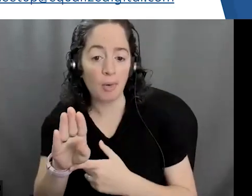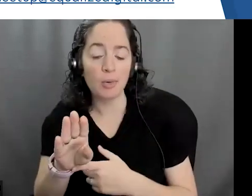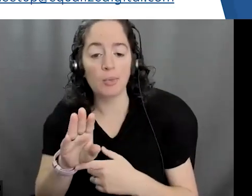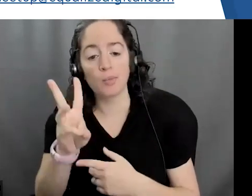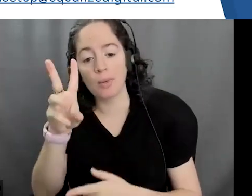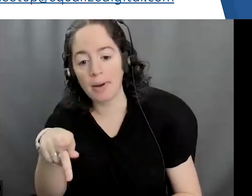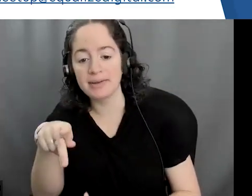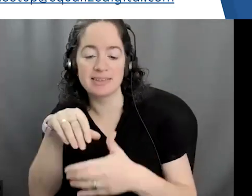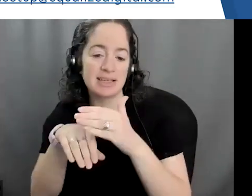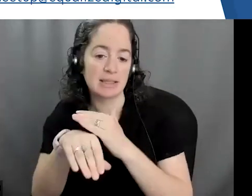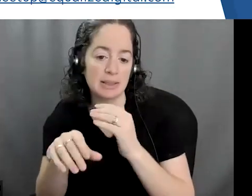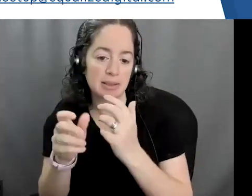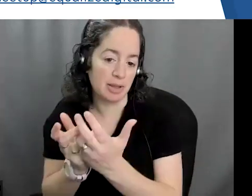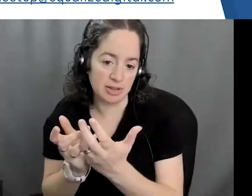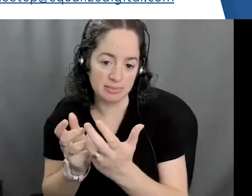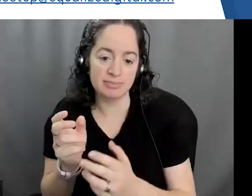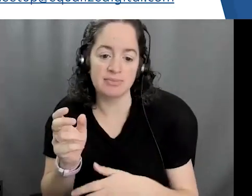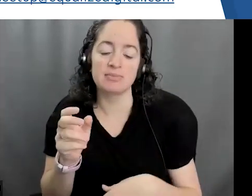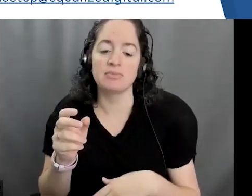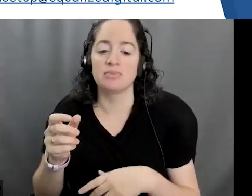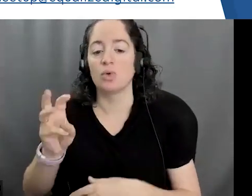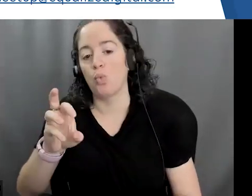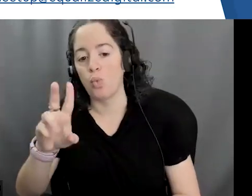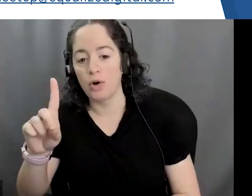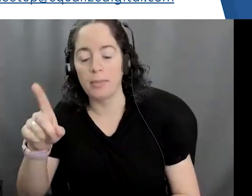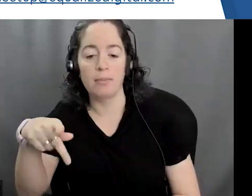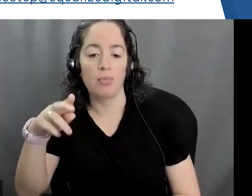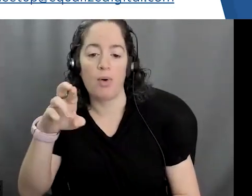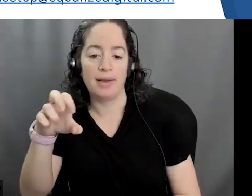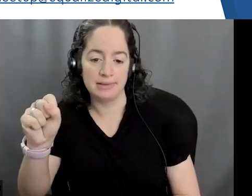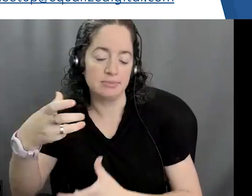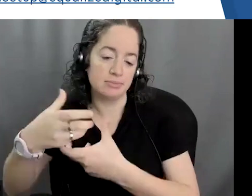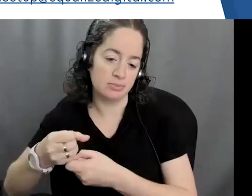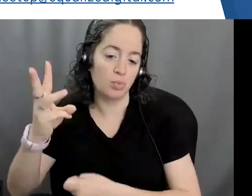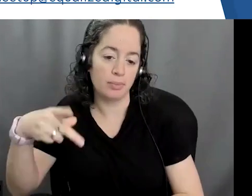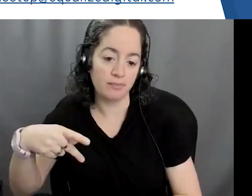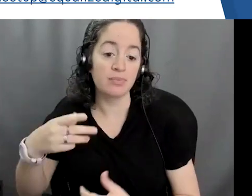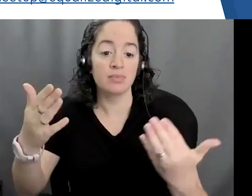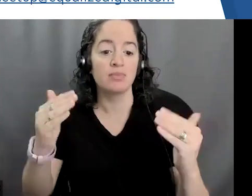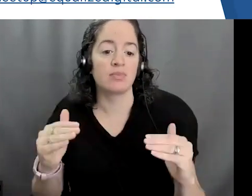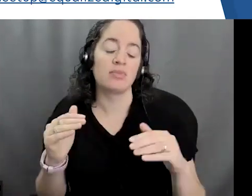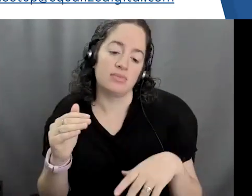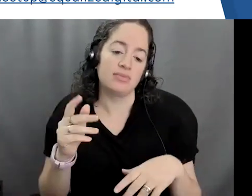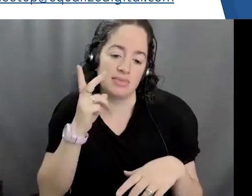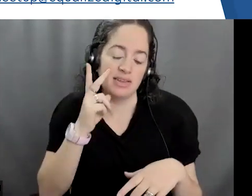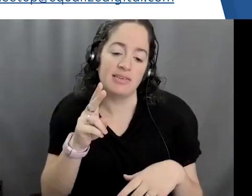facebook.com/groups/wordpress.accessibility.